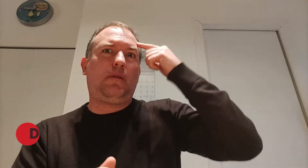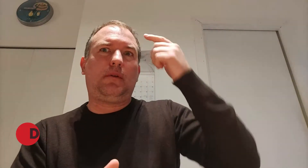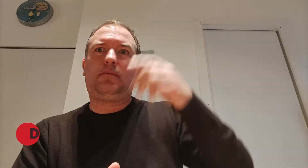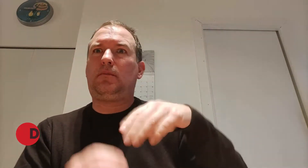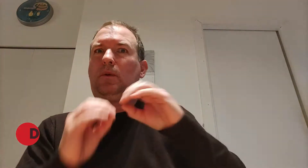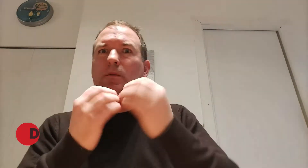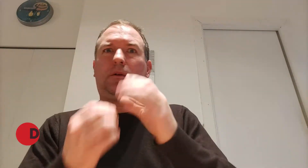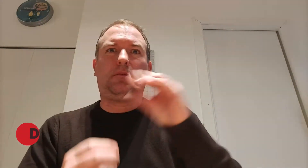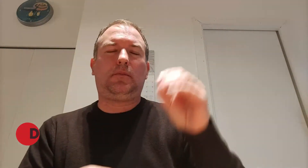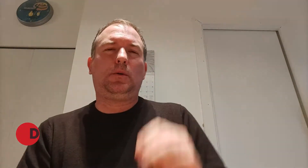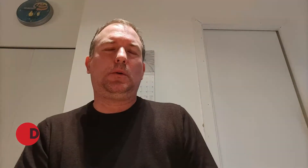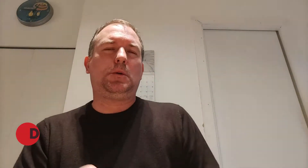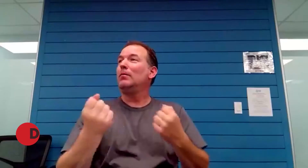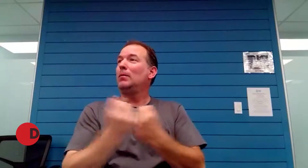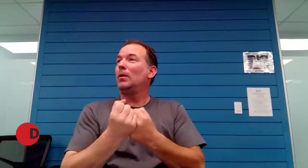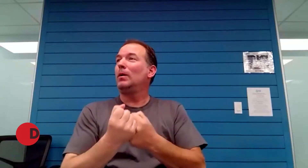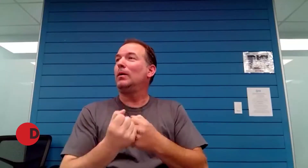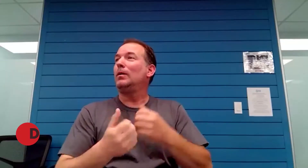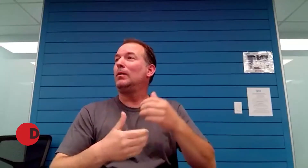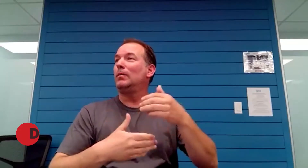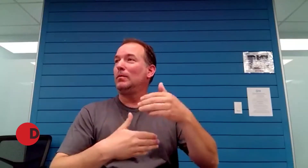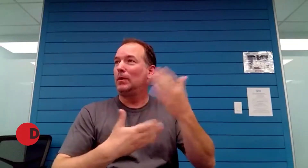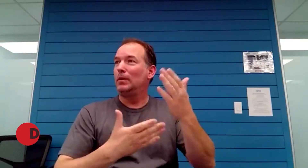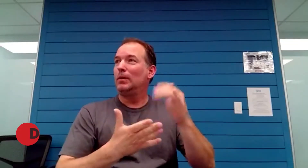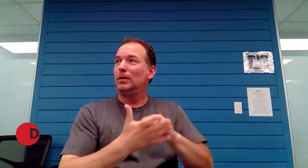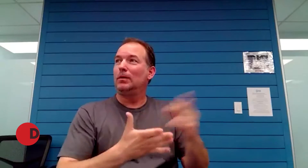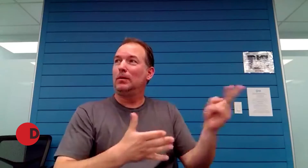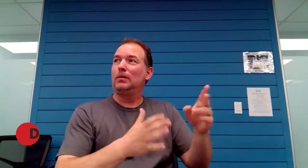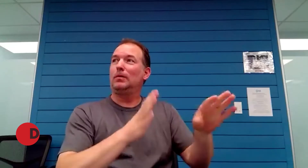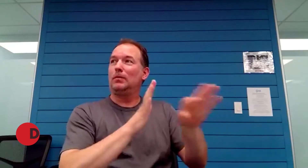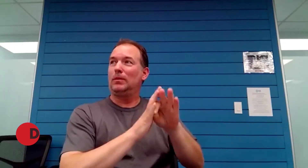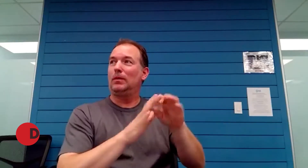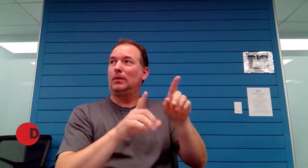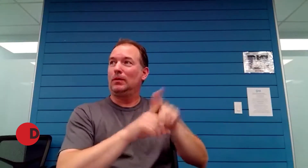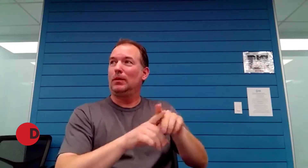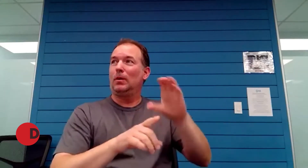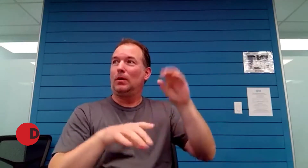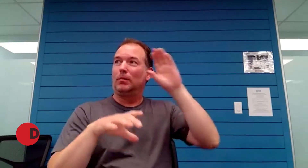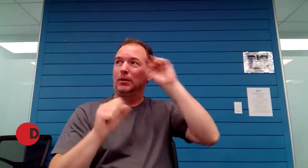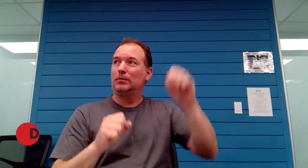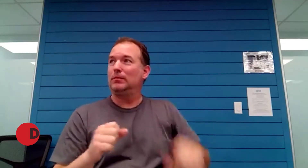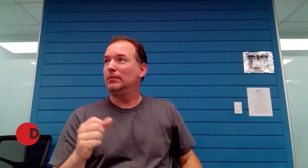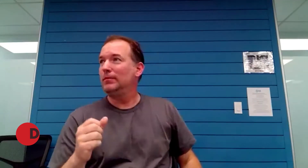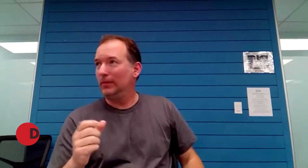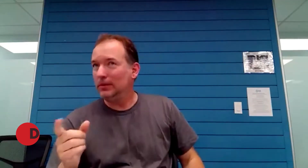with the government, organizations and companies. Motion that you both be elected as co-presidents.